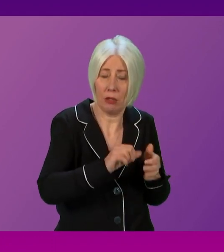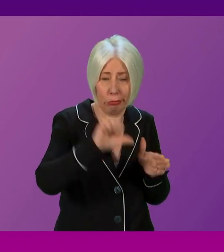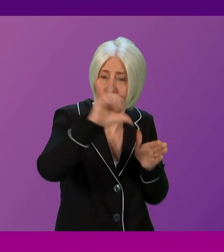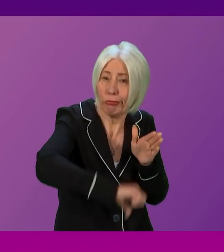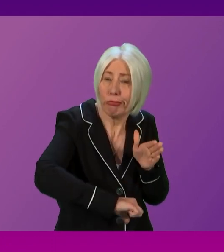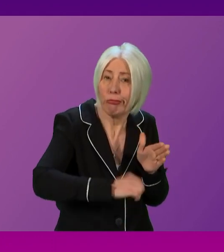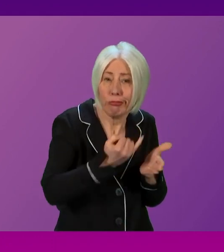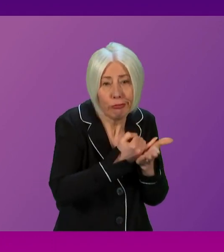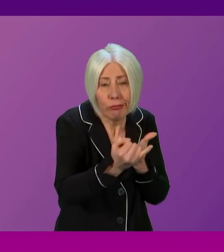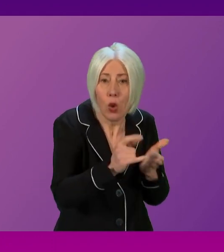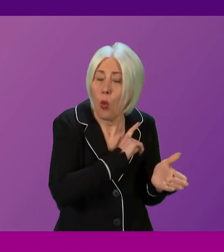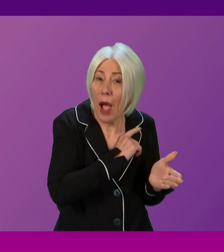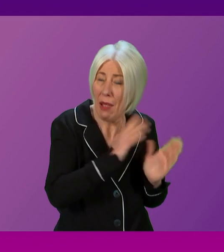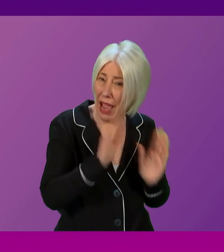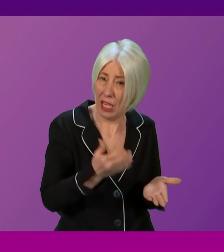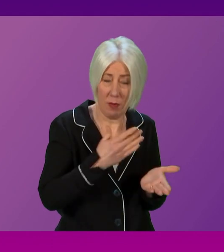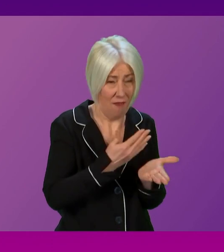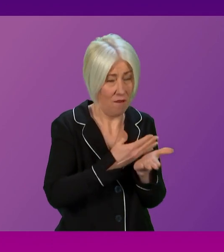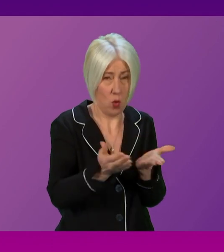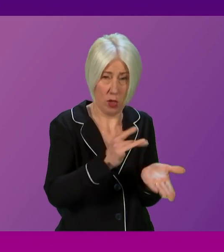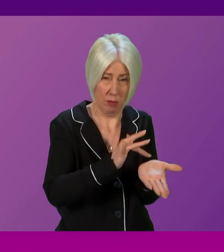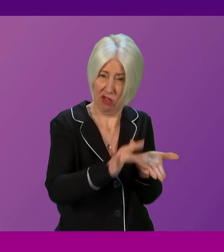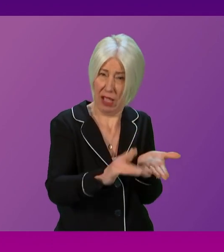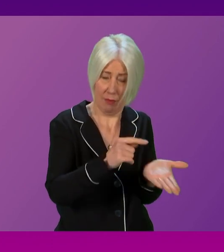I think that we need to see the reasons why there was no designation of a freeport in the west of